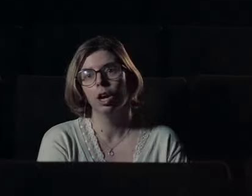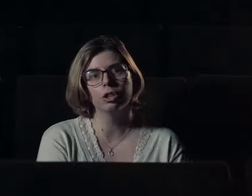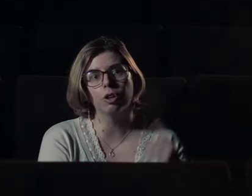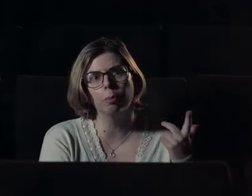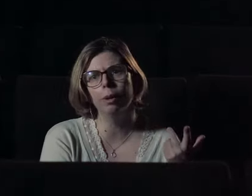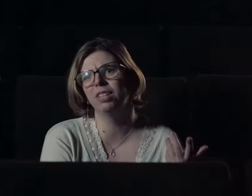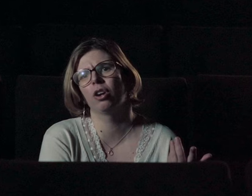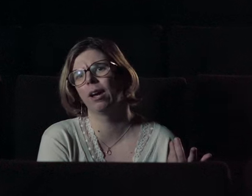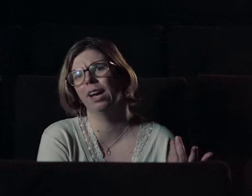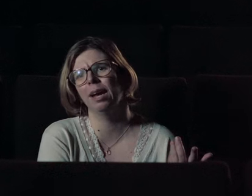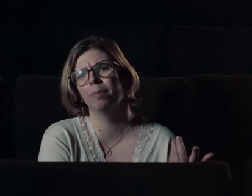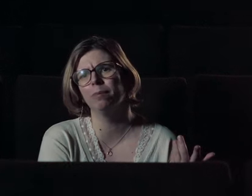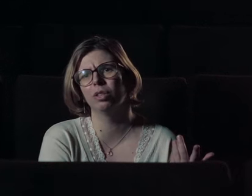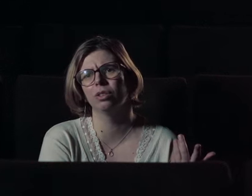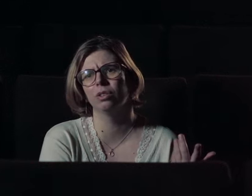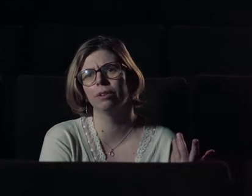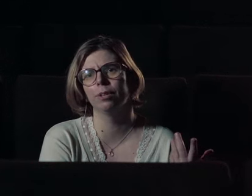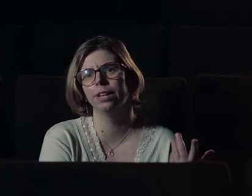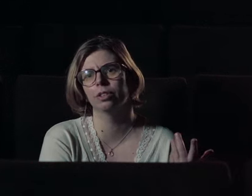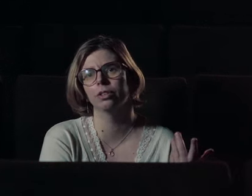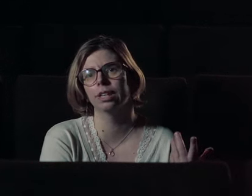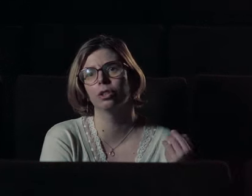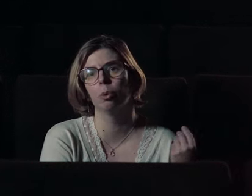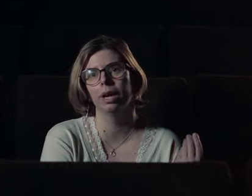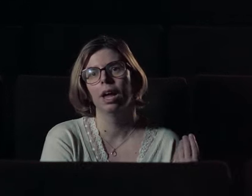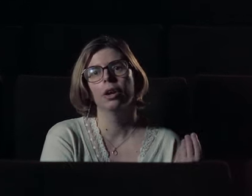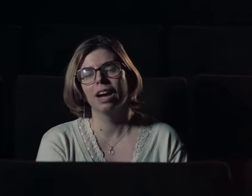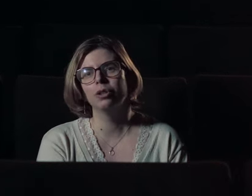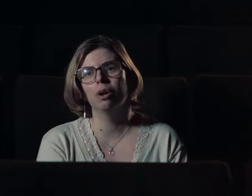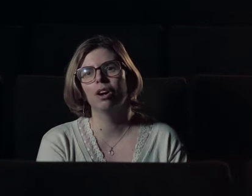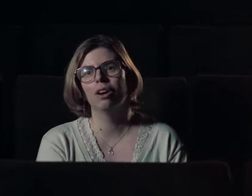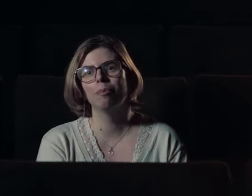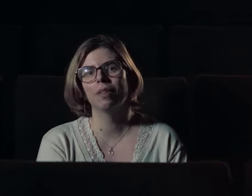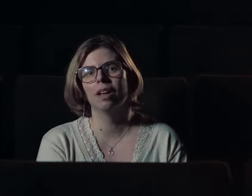I hear a noise, but I cannot define what it is. One day